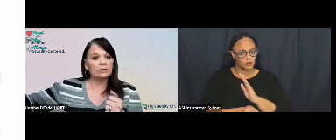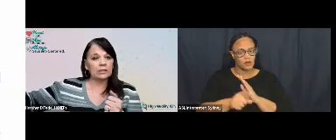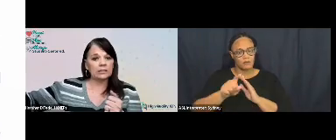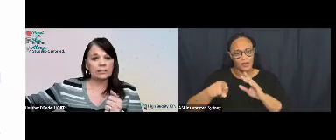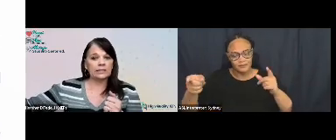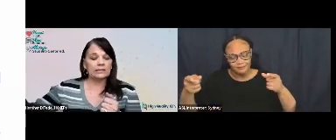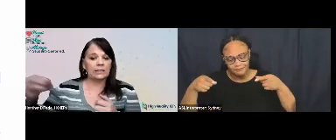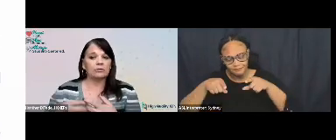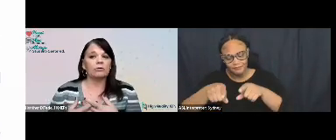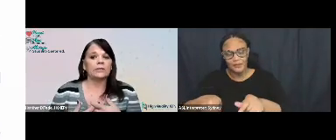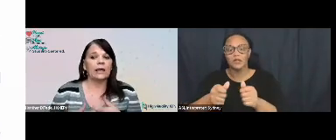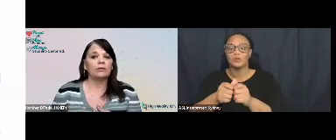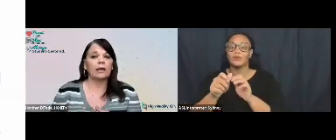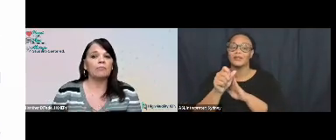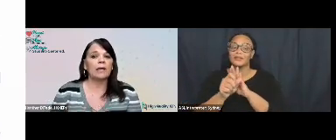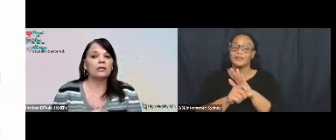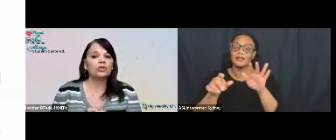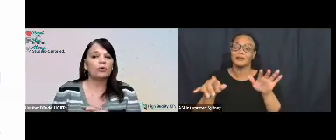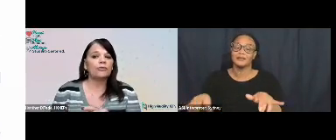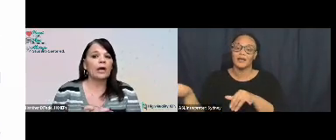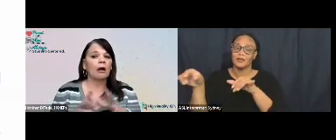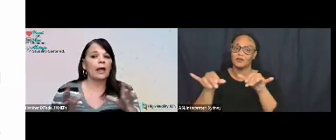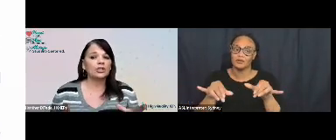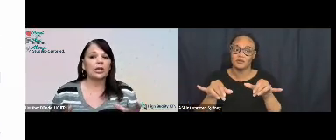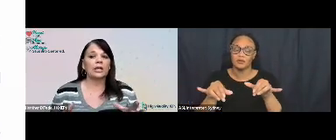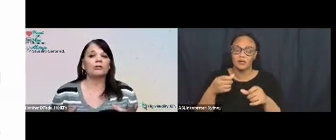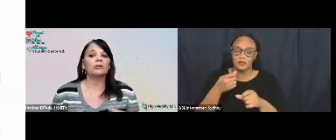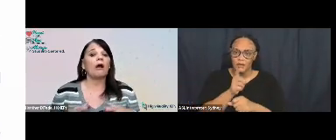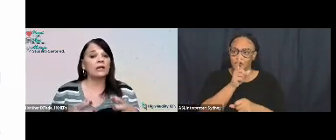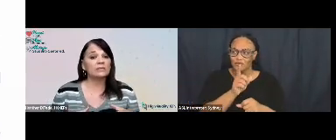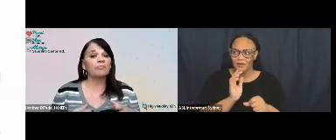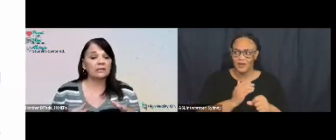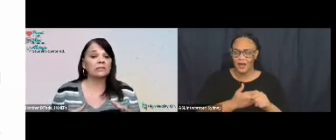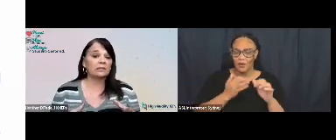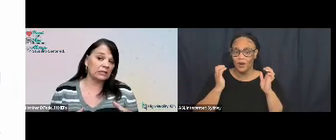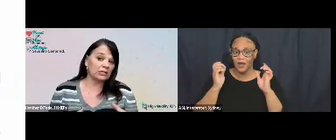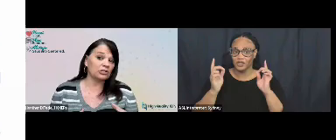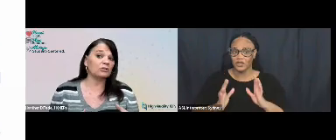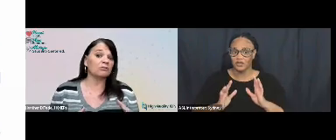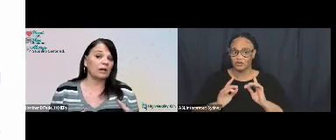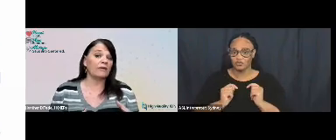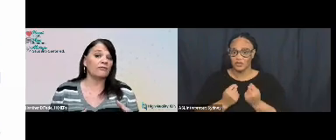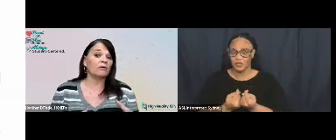this the state standards and and making sure that our educators are expected to teach those grade